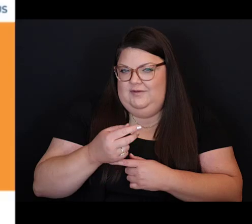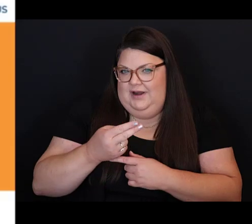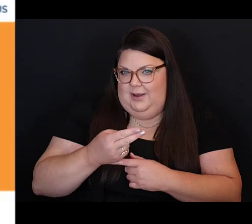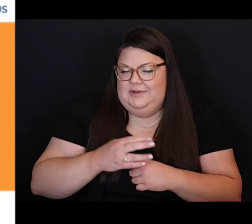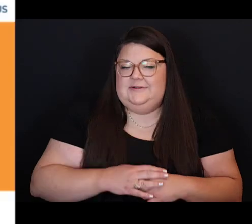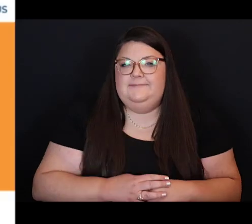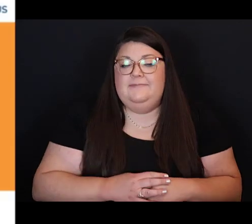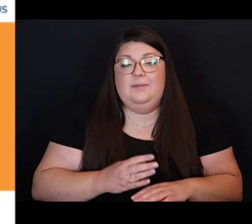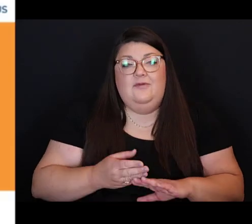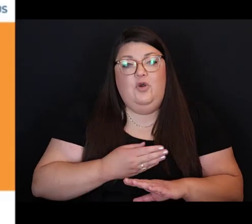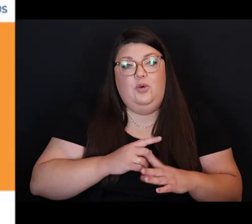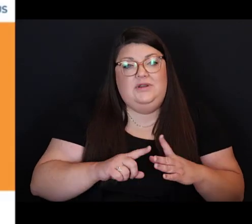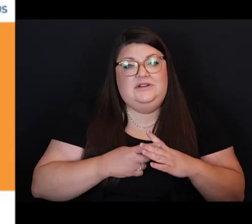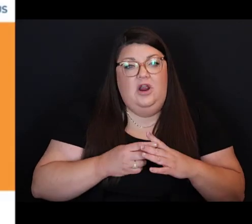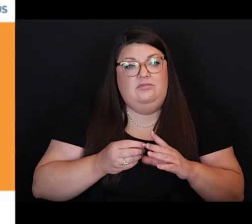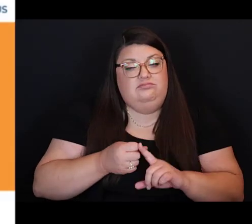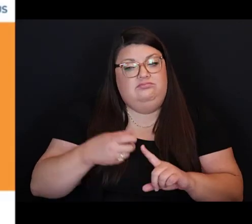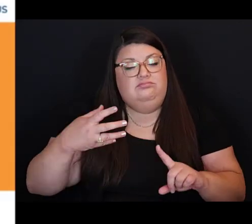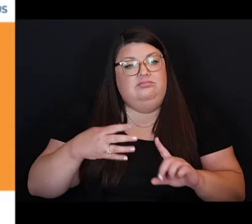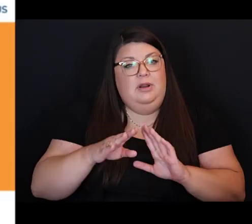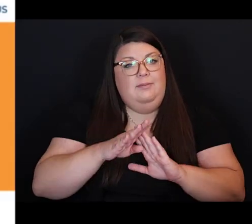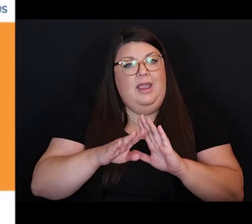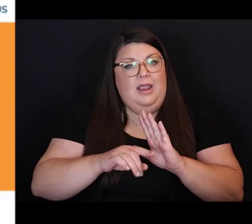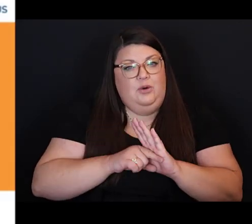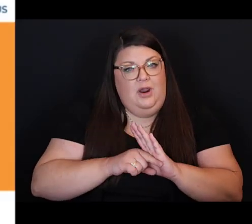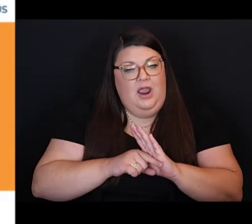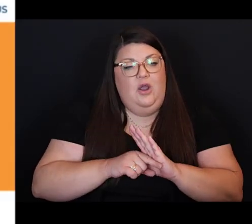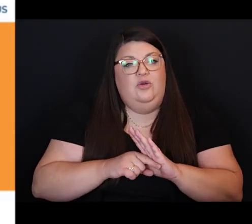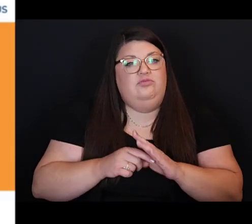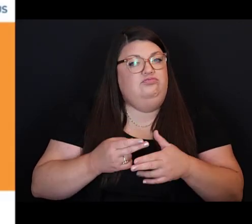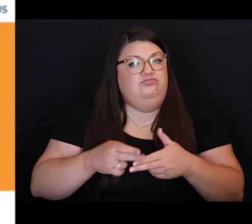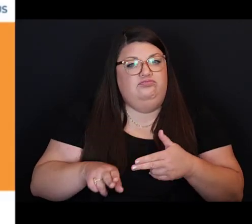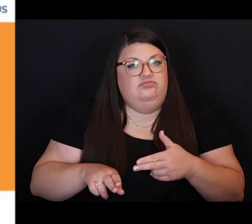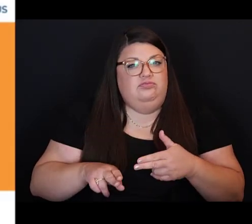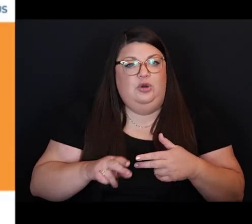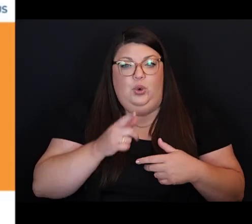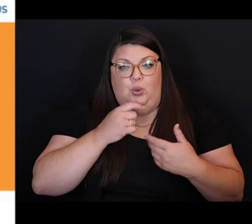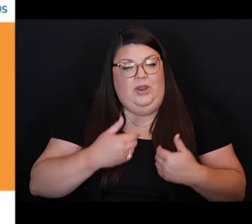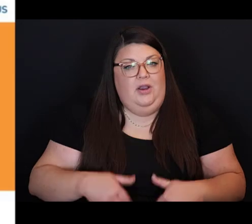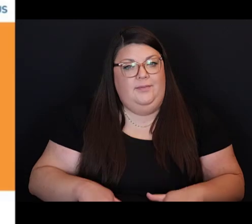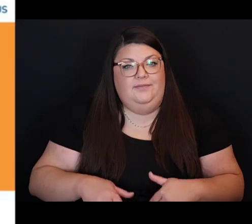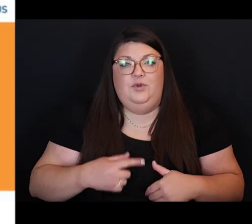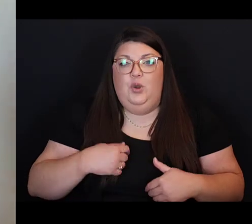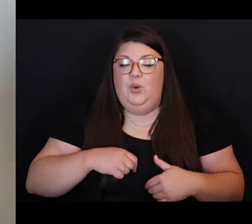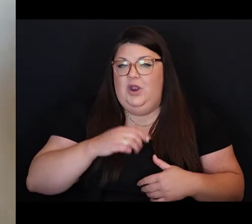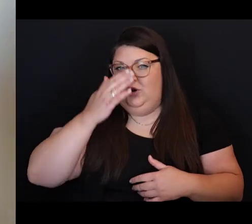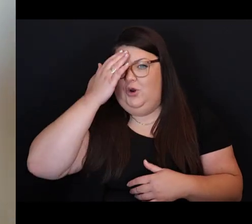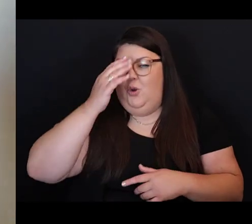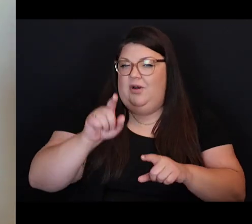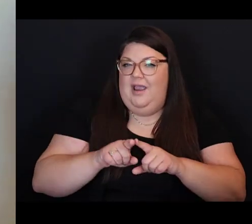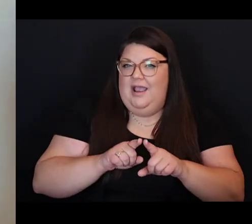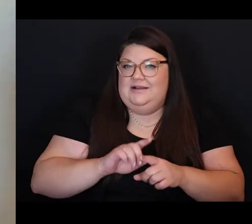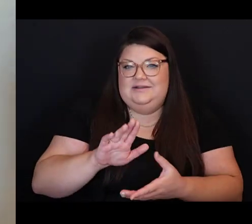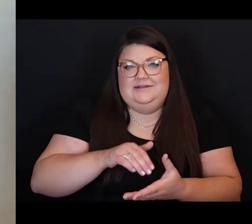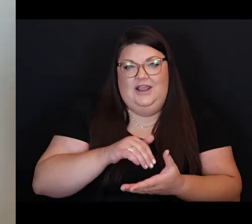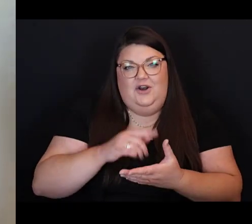and before we start I would love to just give a quick background on who we are. So we are known as